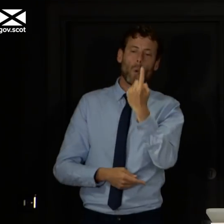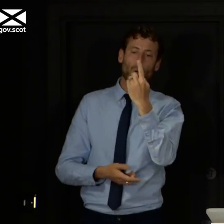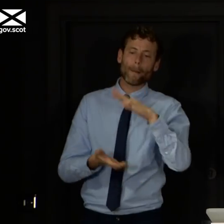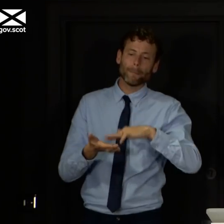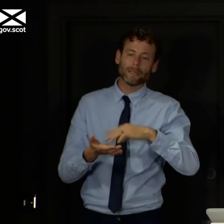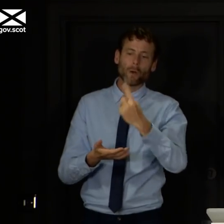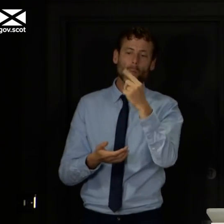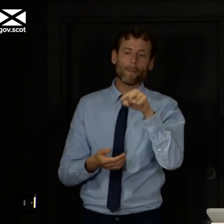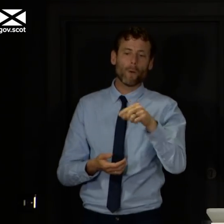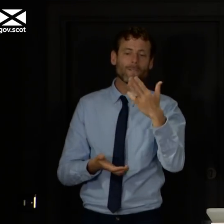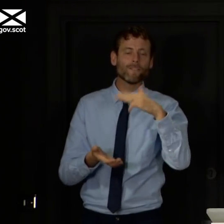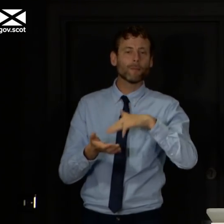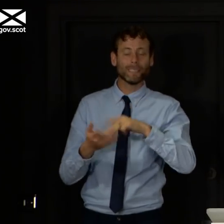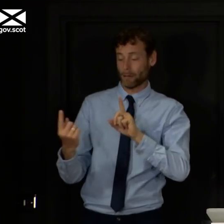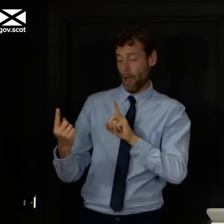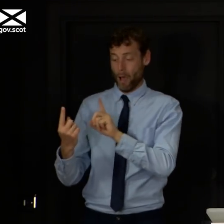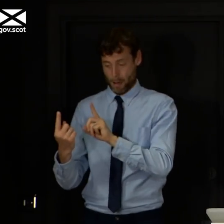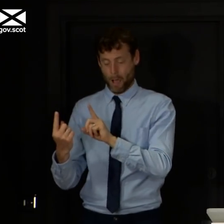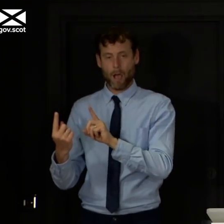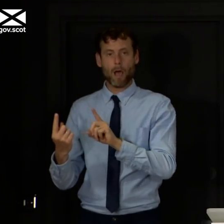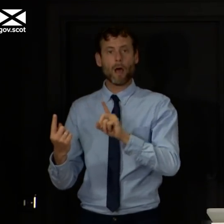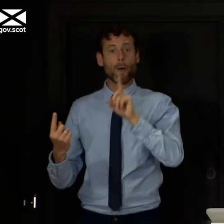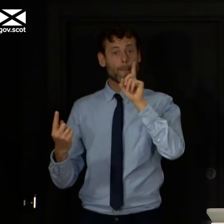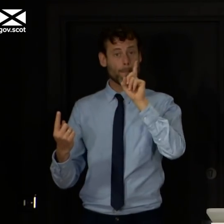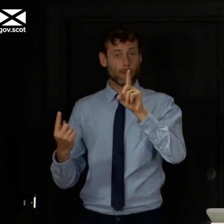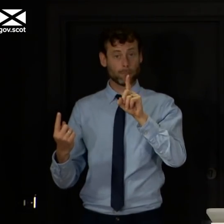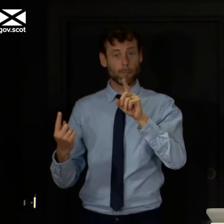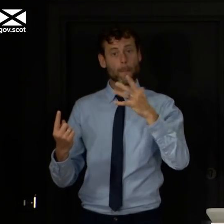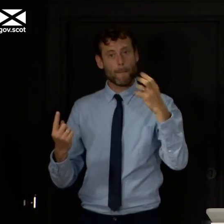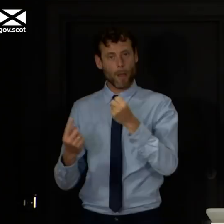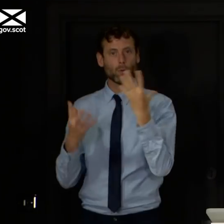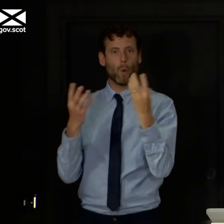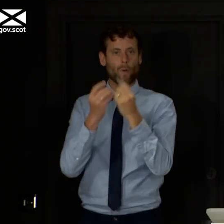much stricter requirements in place for face coverings. And some of these countries, particularly